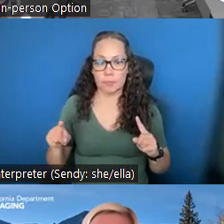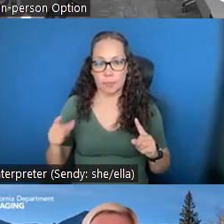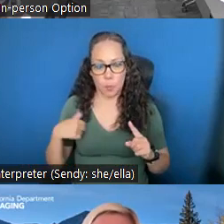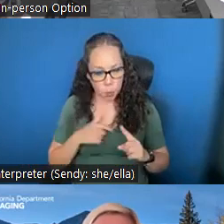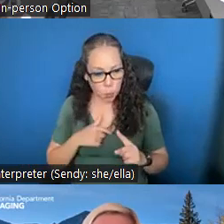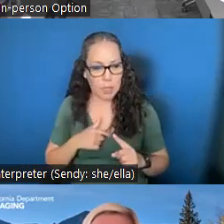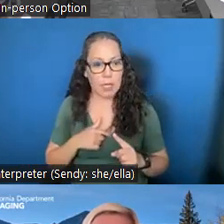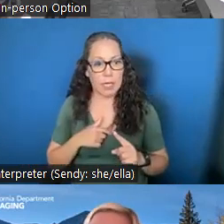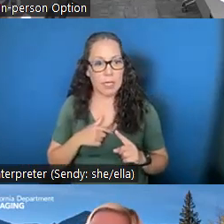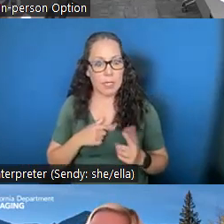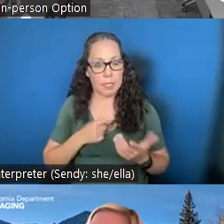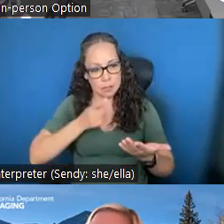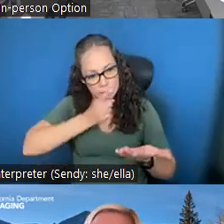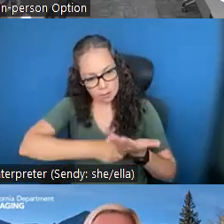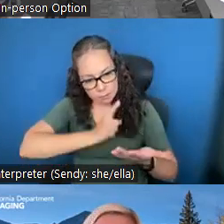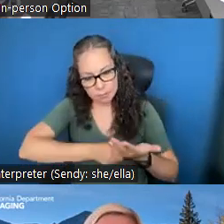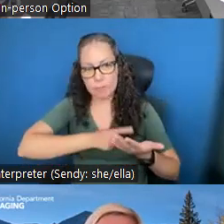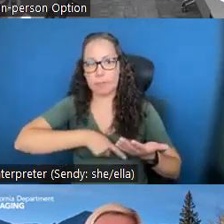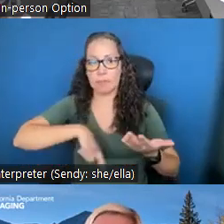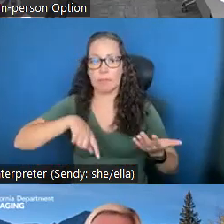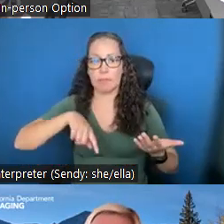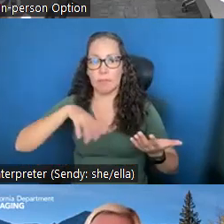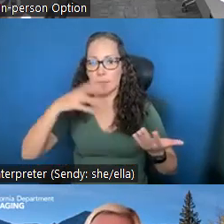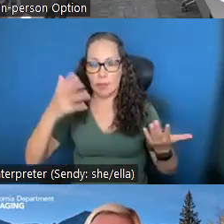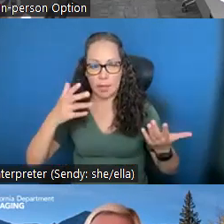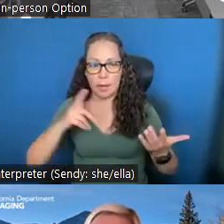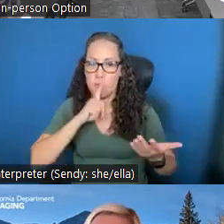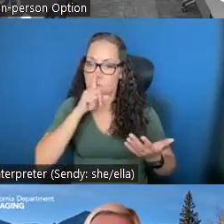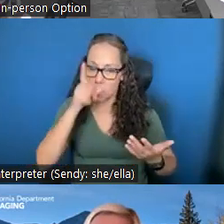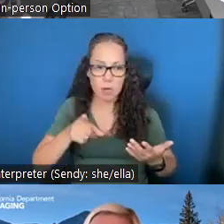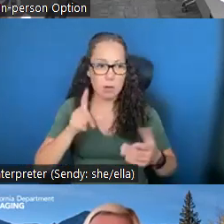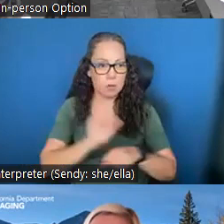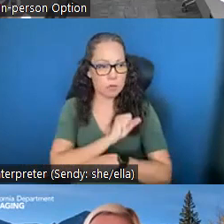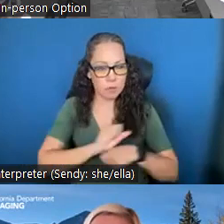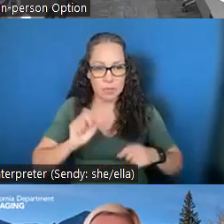talked about these are sort of an amalgamation of real people that we know clients that have